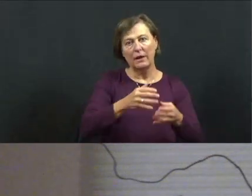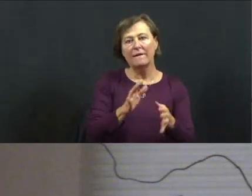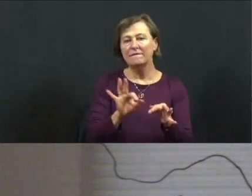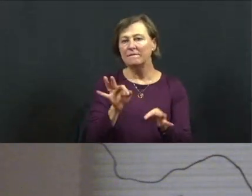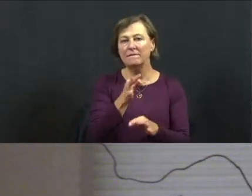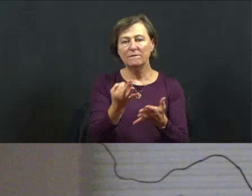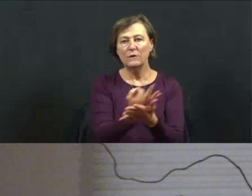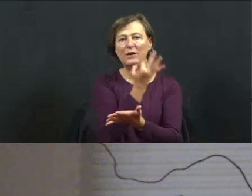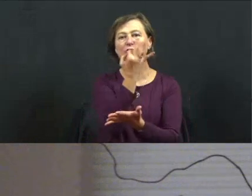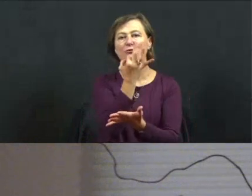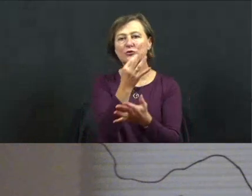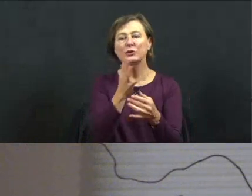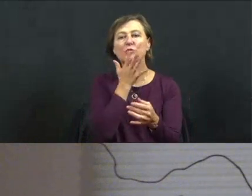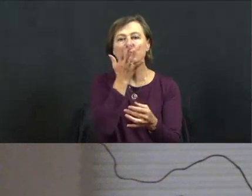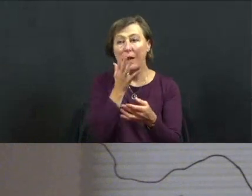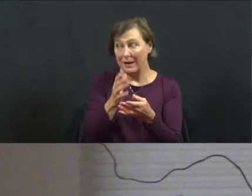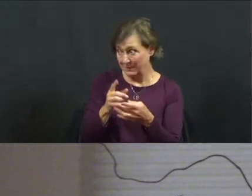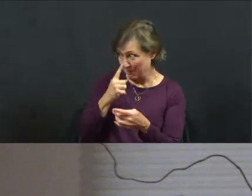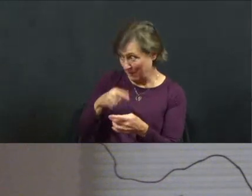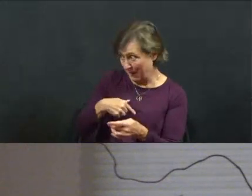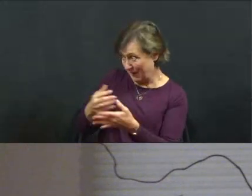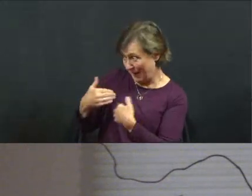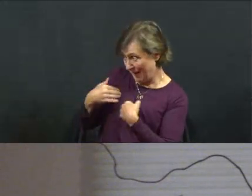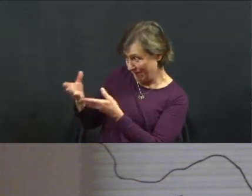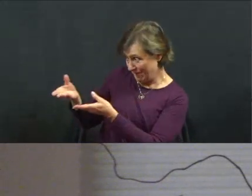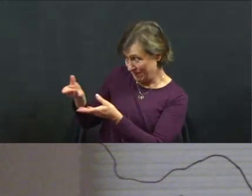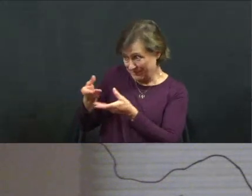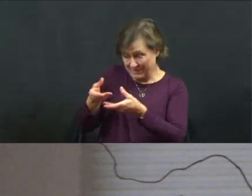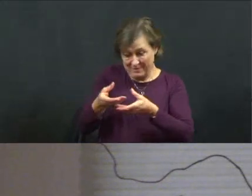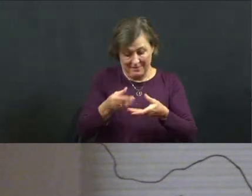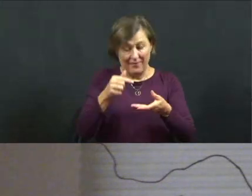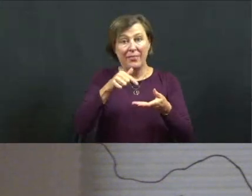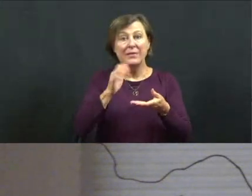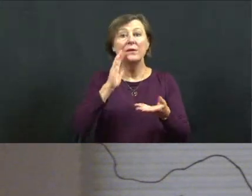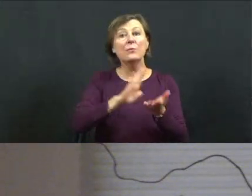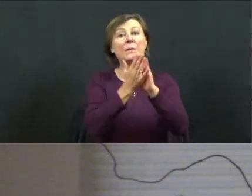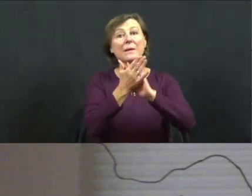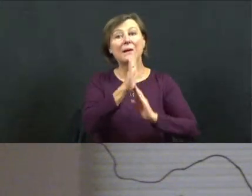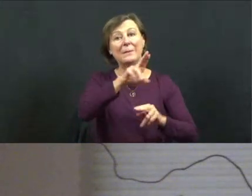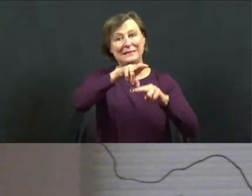for a small bundle. This he would use as his seat.